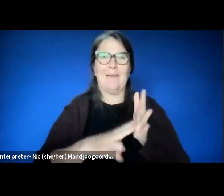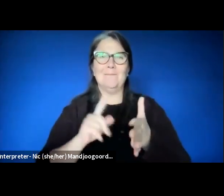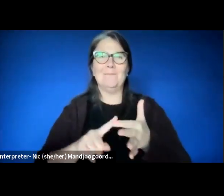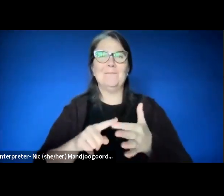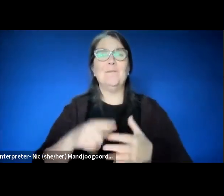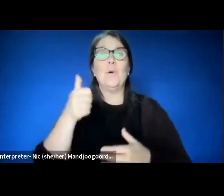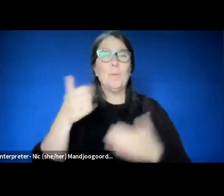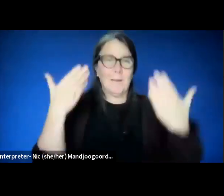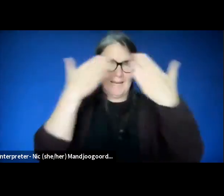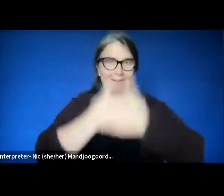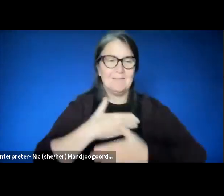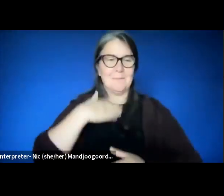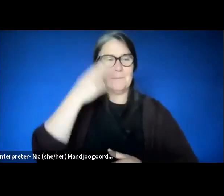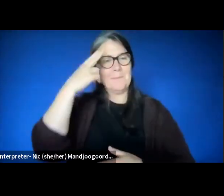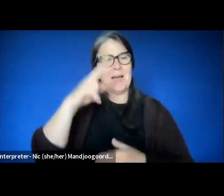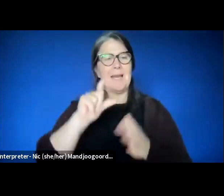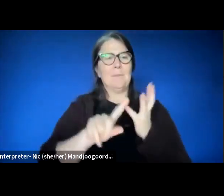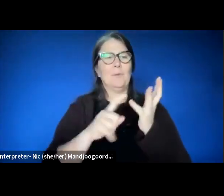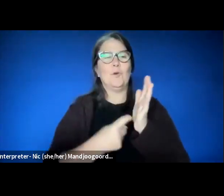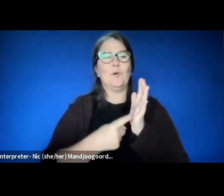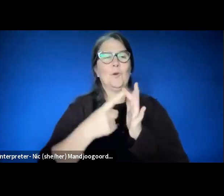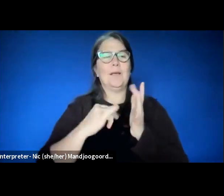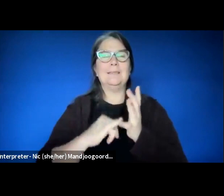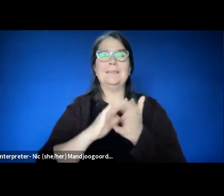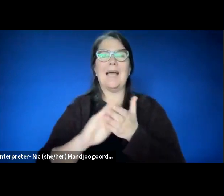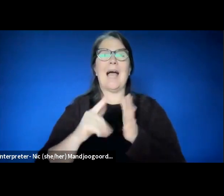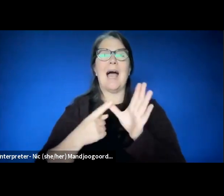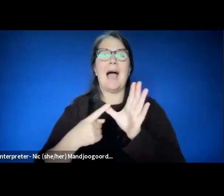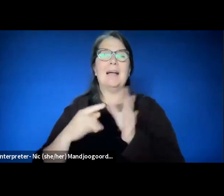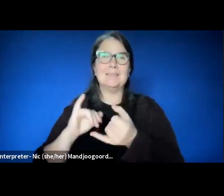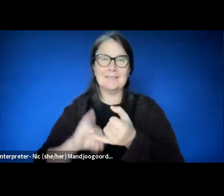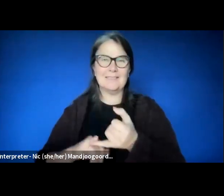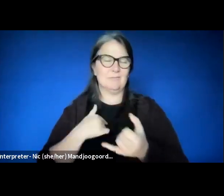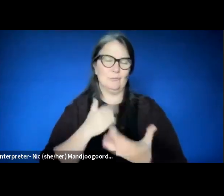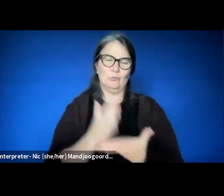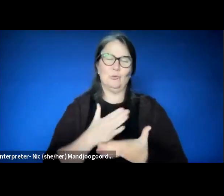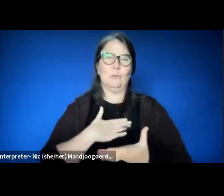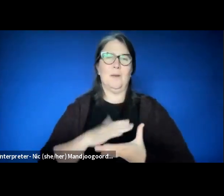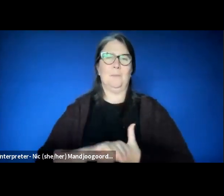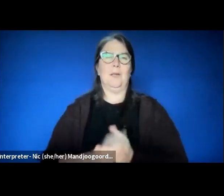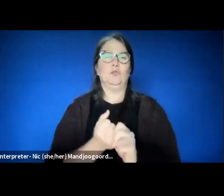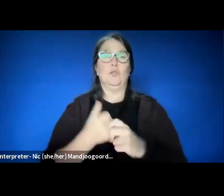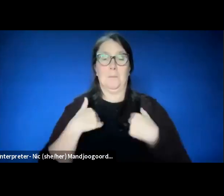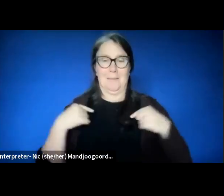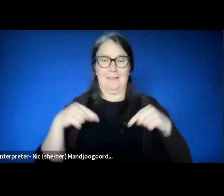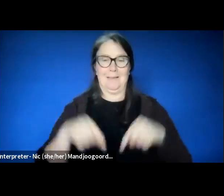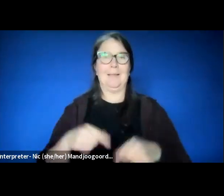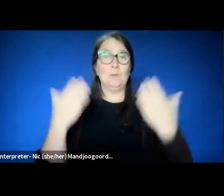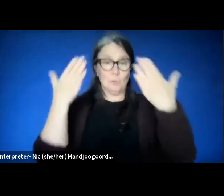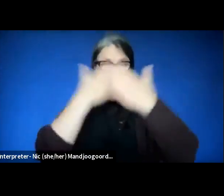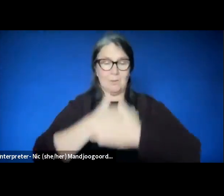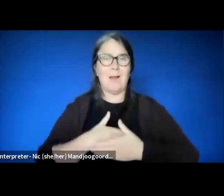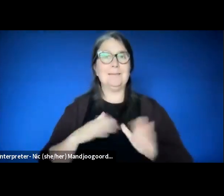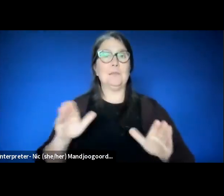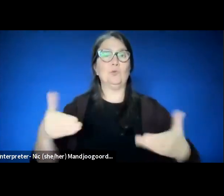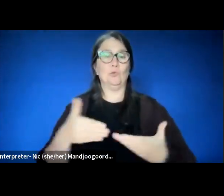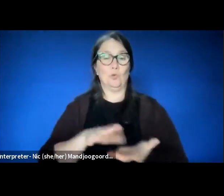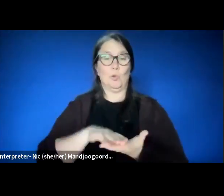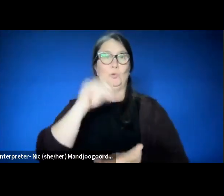Thank you may have a good evening everyone, my name is candice has it is an absolute pleasure to be joining me this evening. to injury to introduce the winner of the